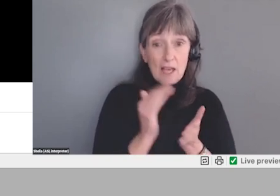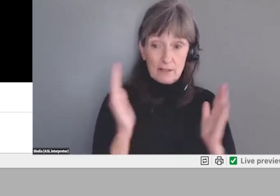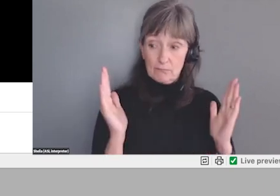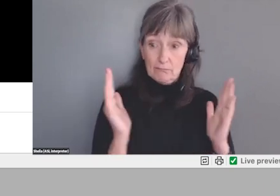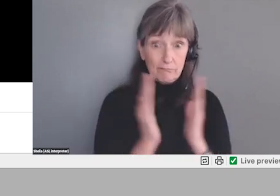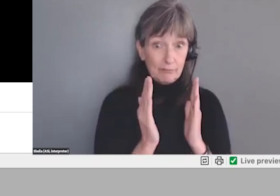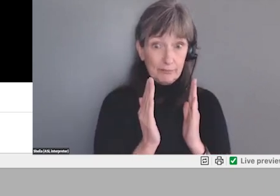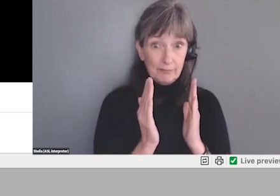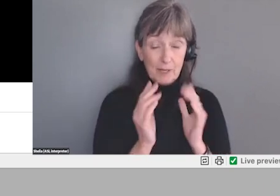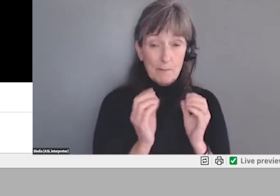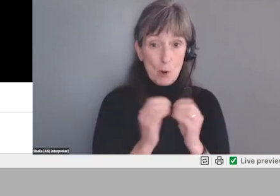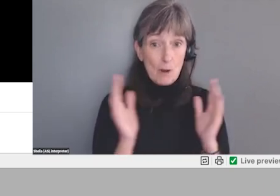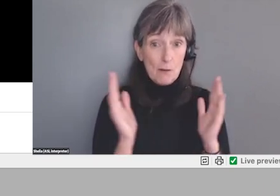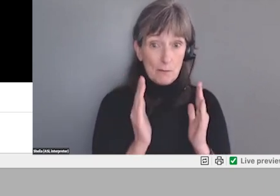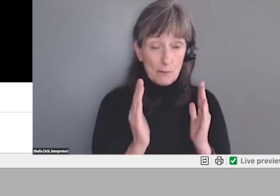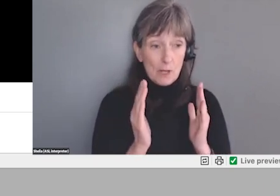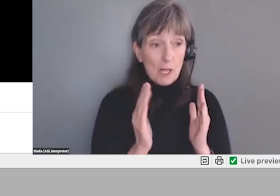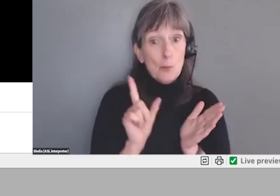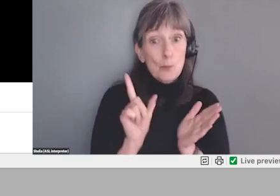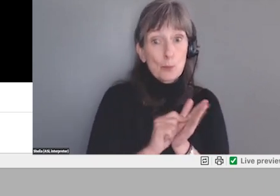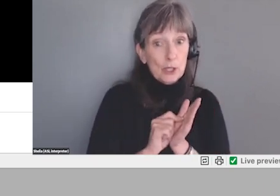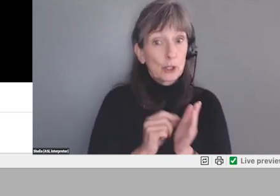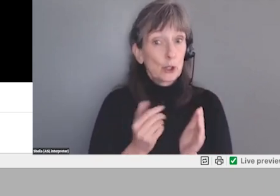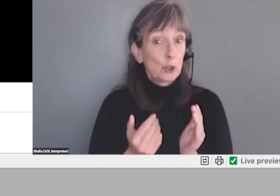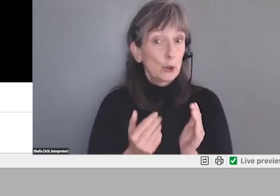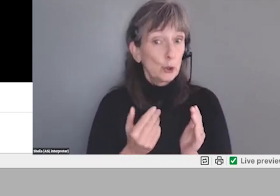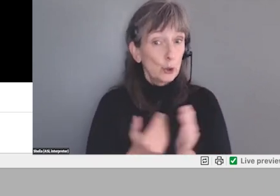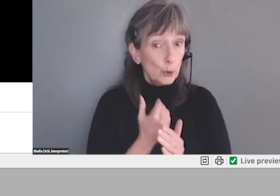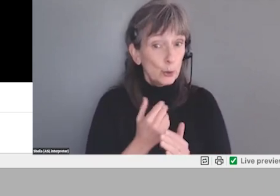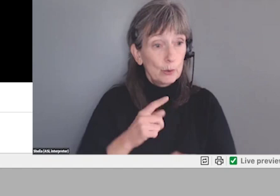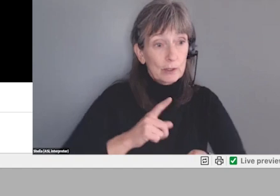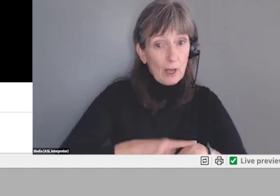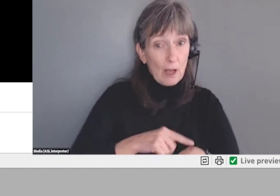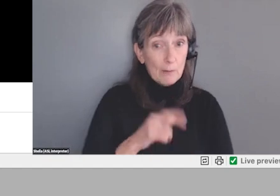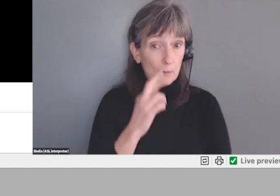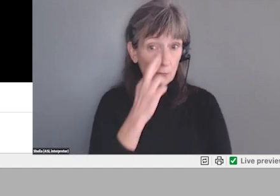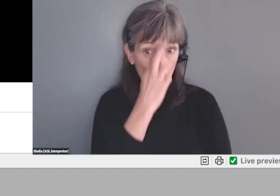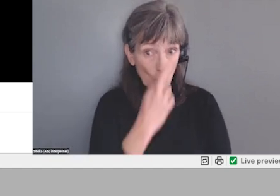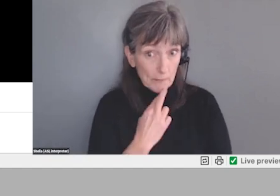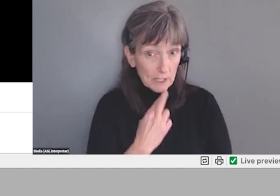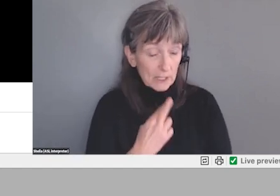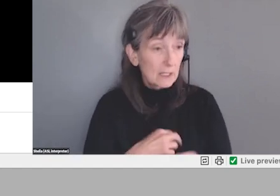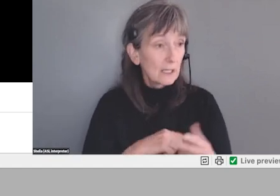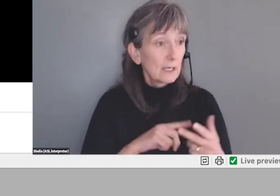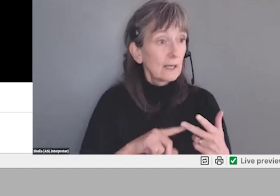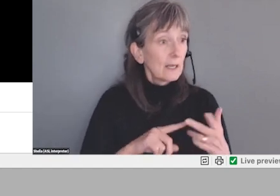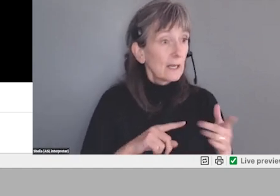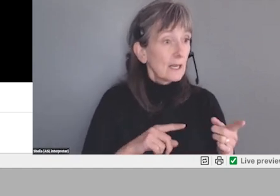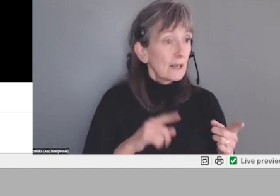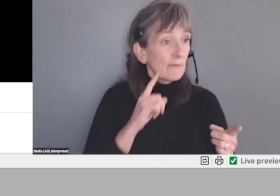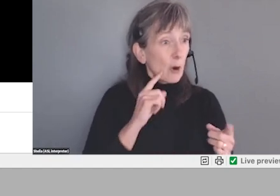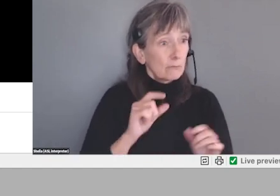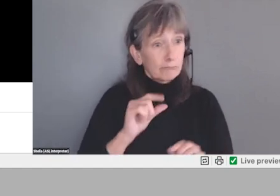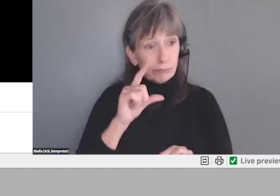Times Roman. We have a number of changes in terms of font height and line height. And you can see